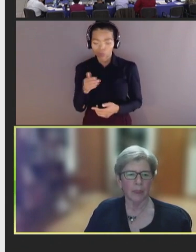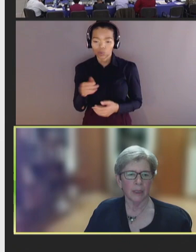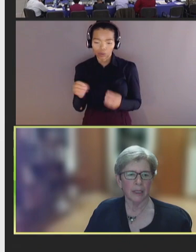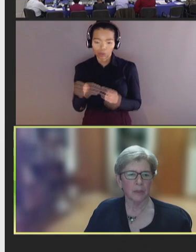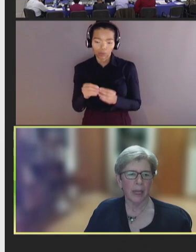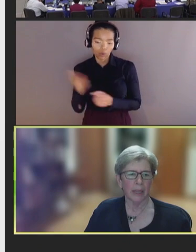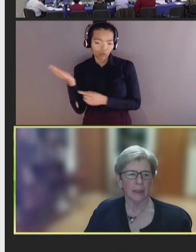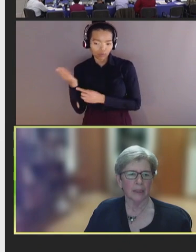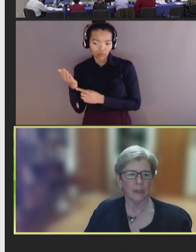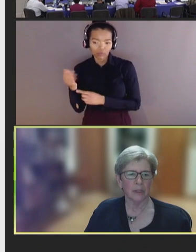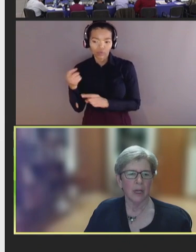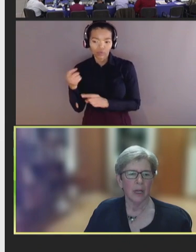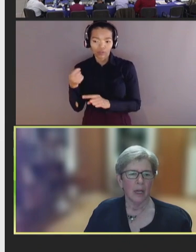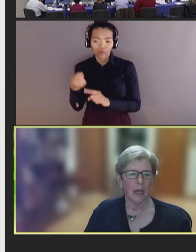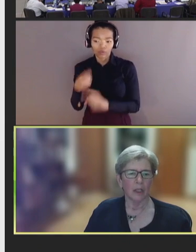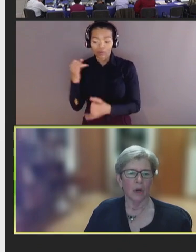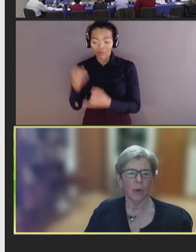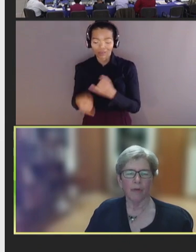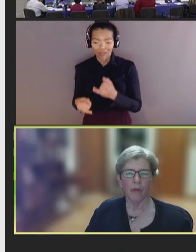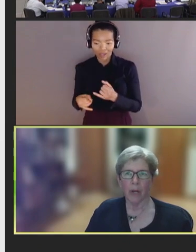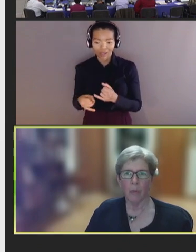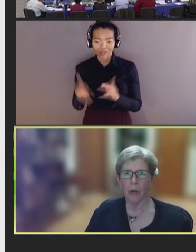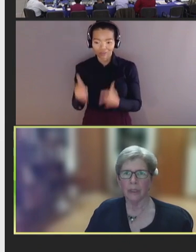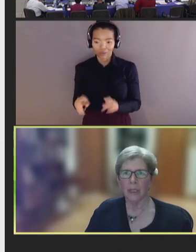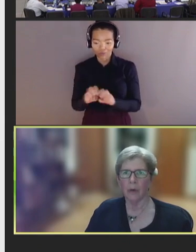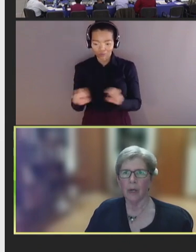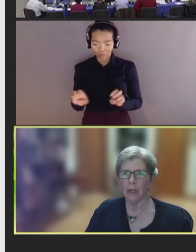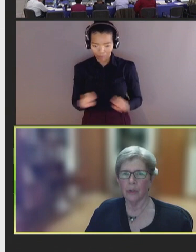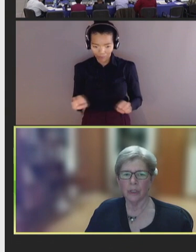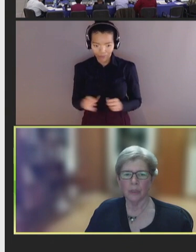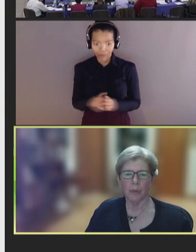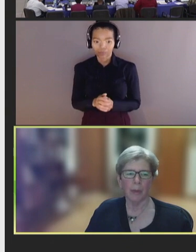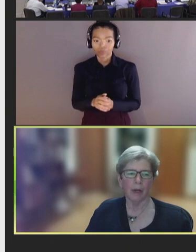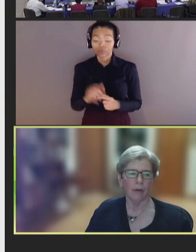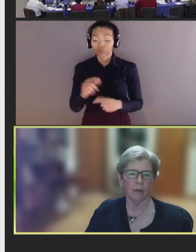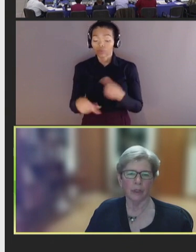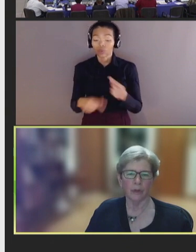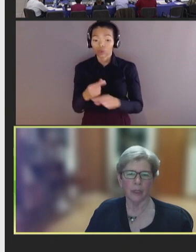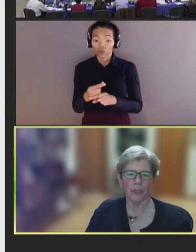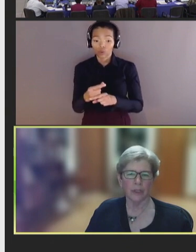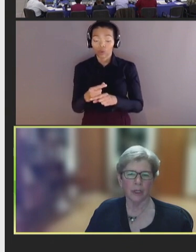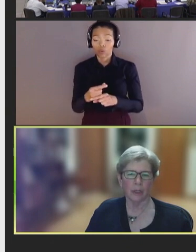the last panelist -- a global framework to help countries prepare for introduction,